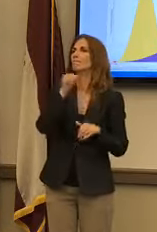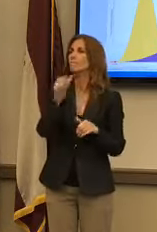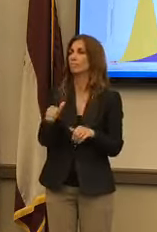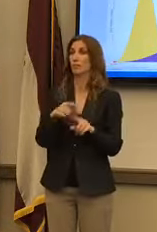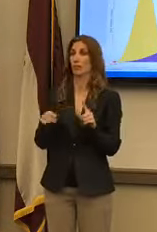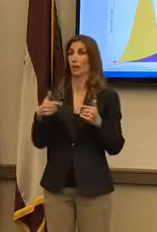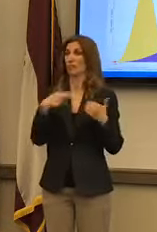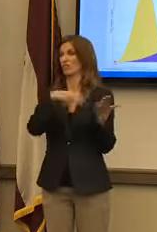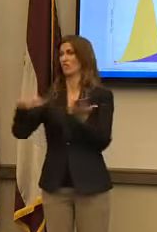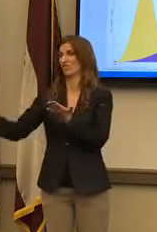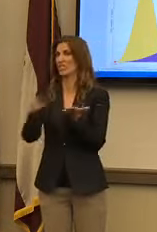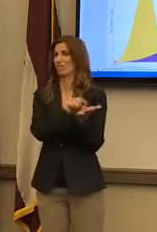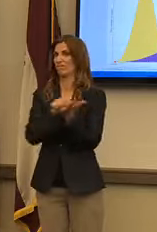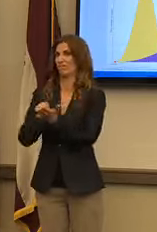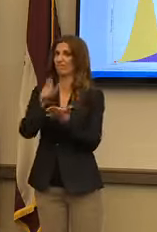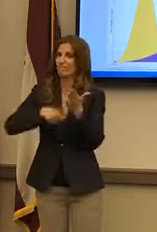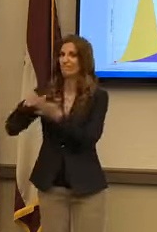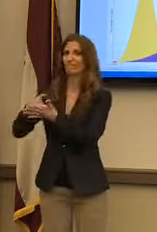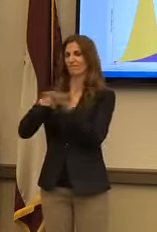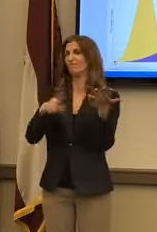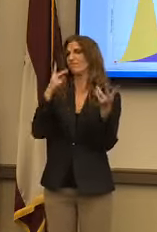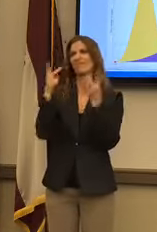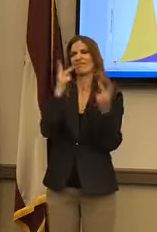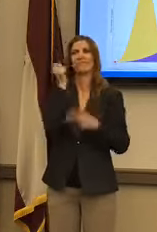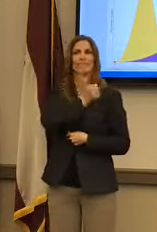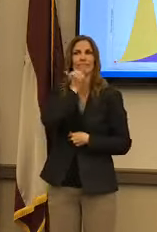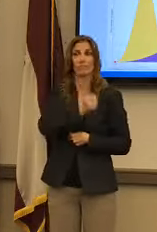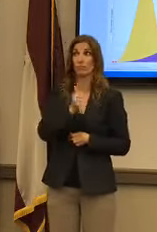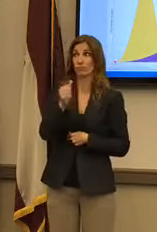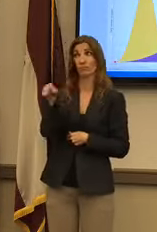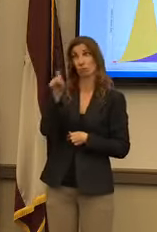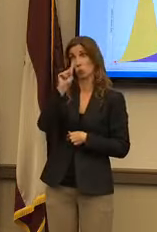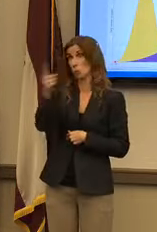almost every day and absolutely that is correct